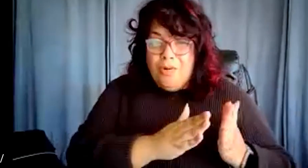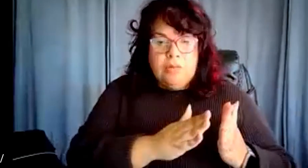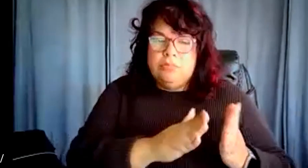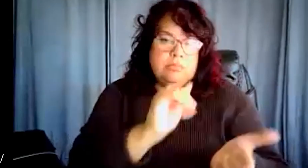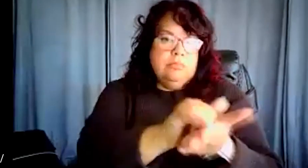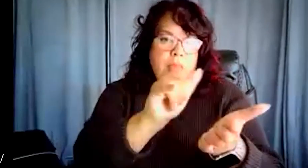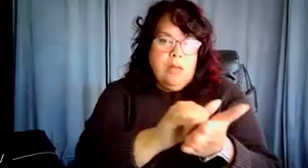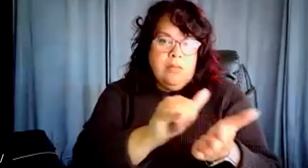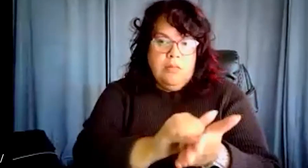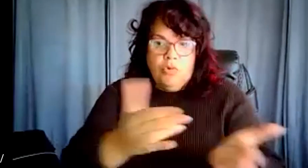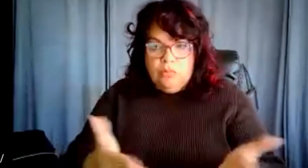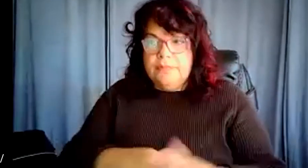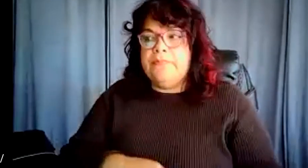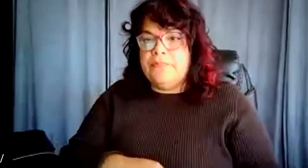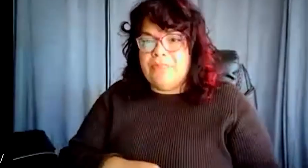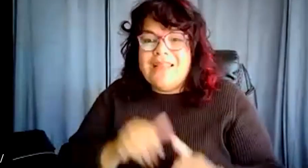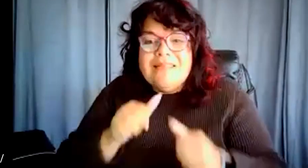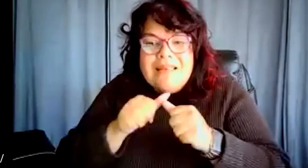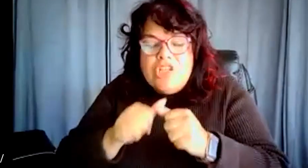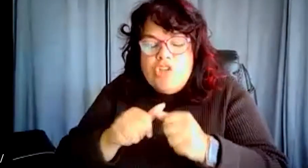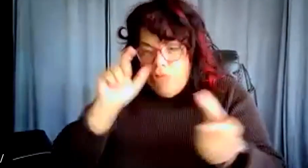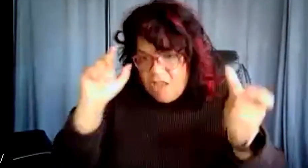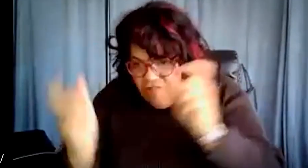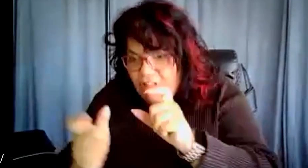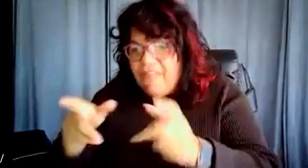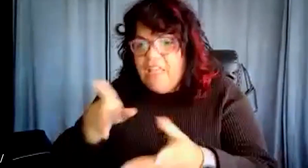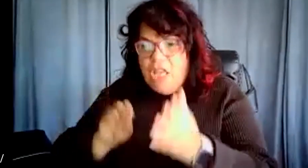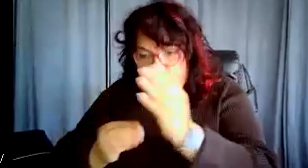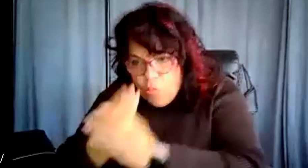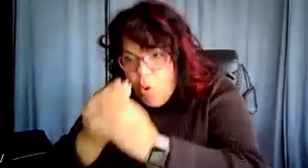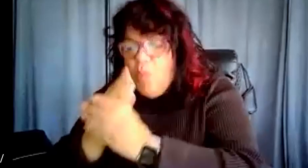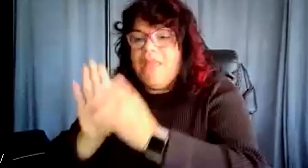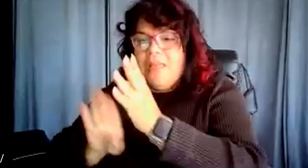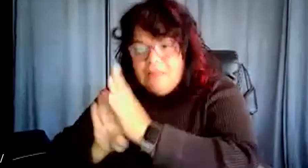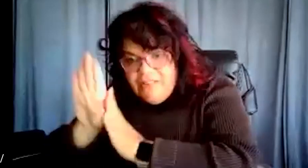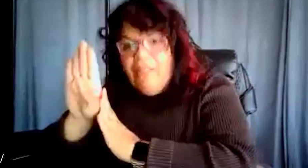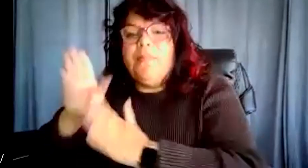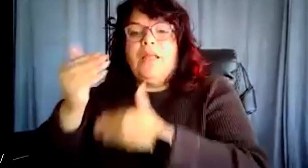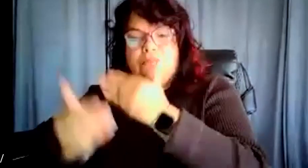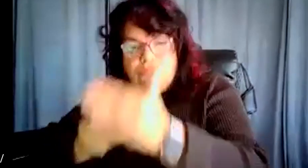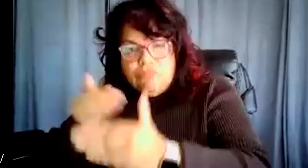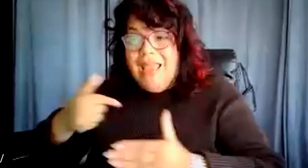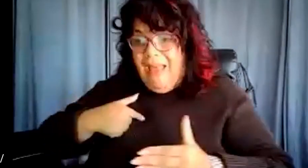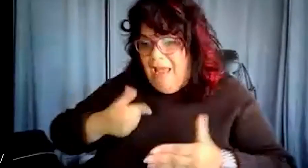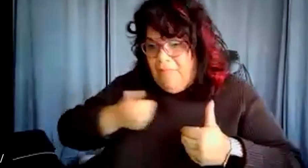It's continually evolving and growing. I'm continually evolving and growing in my learning and in remembering that there are